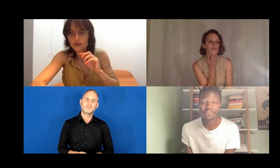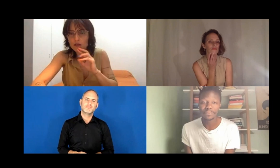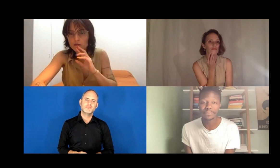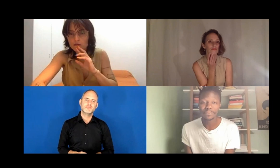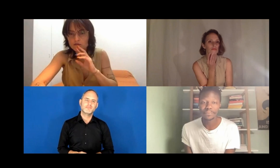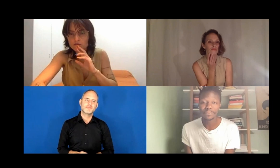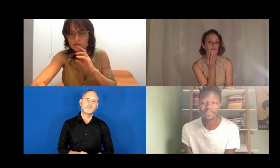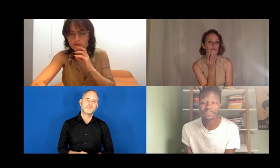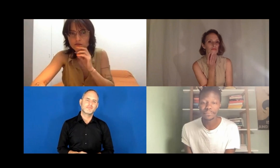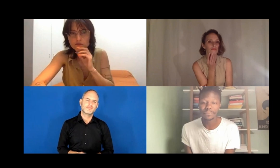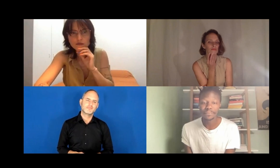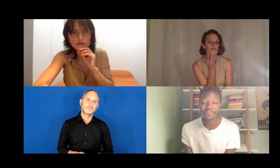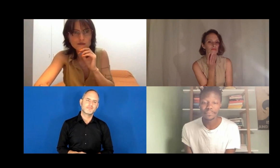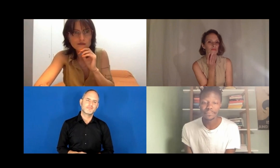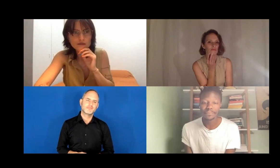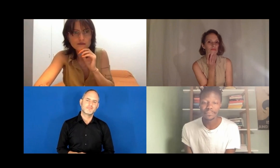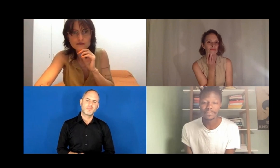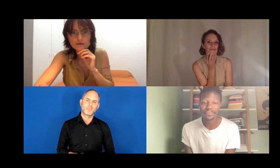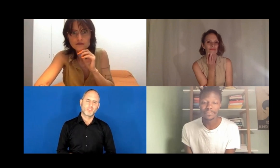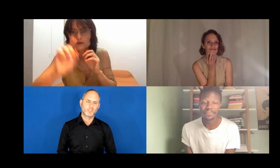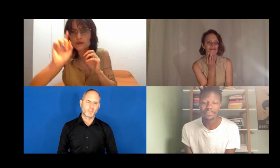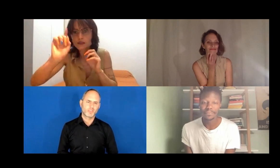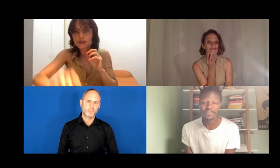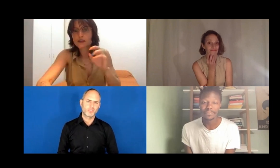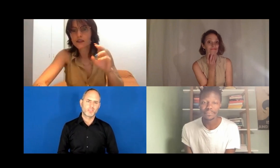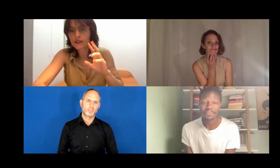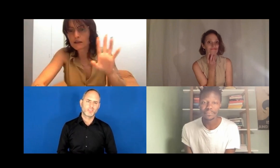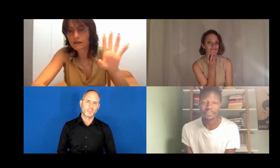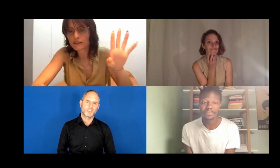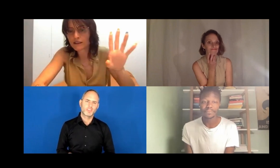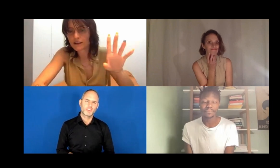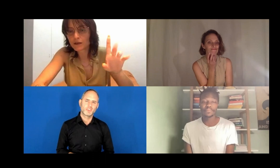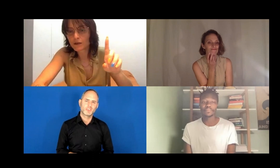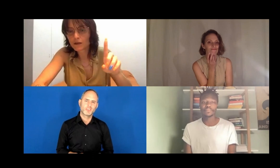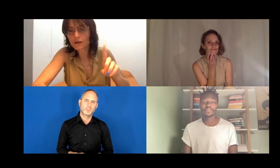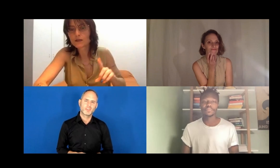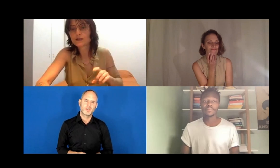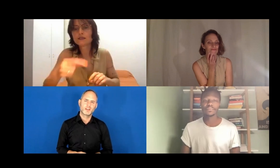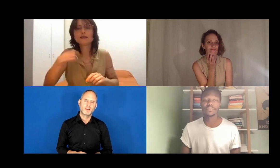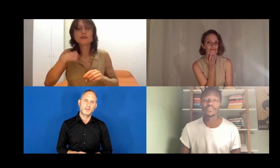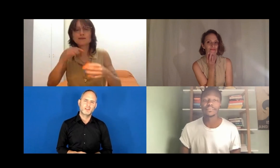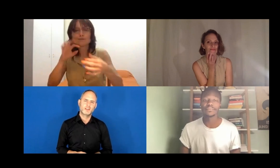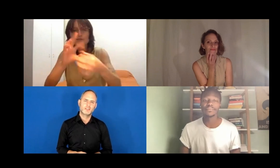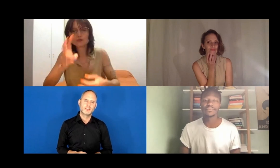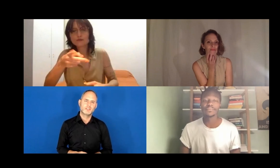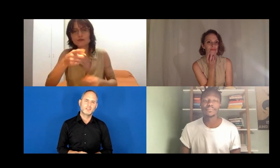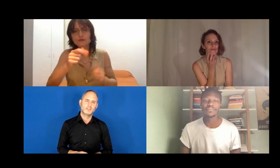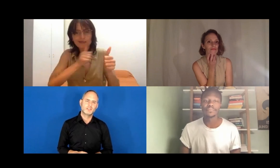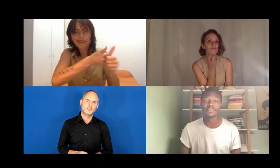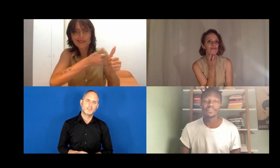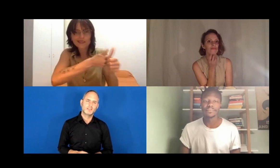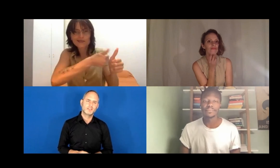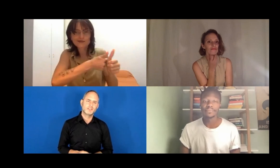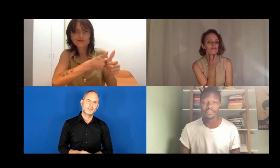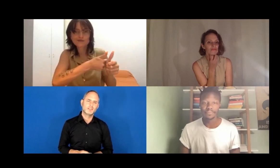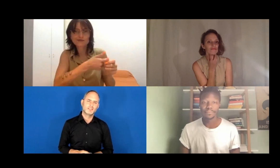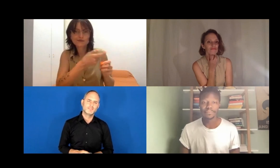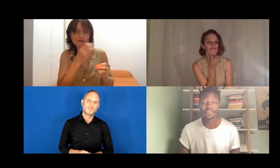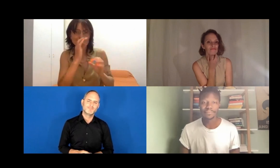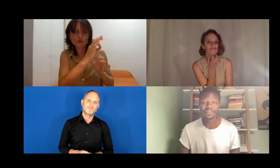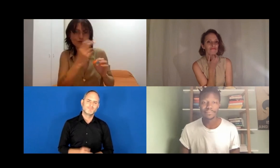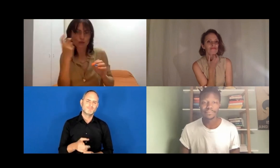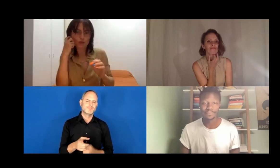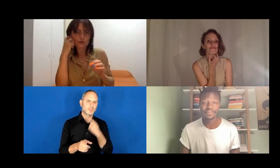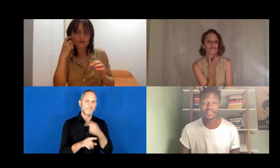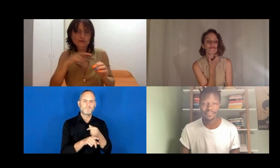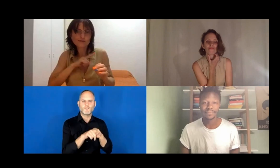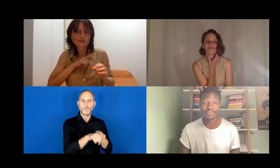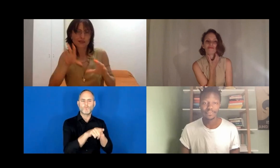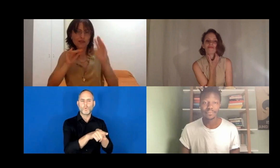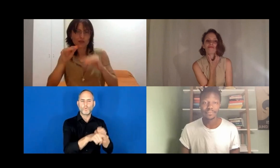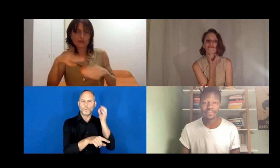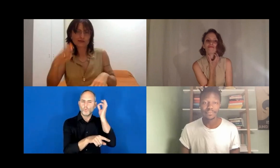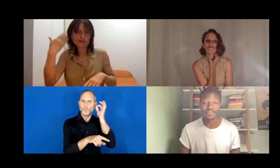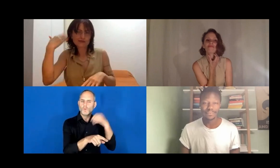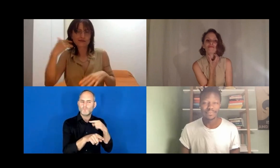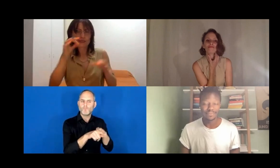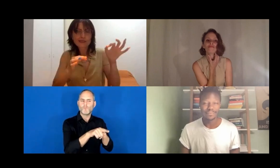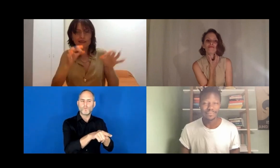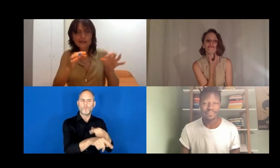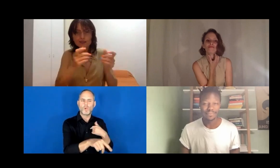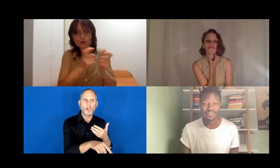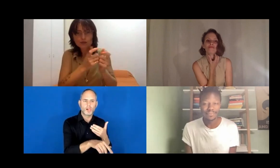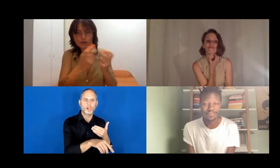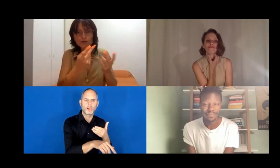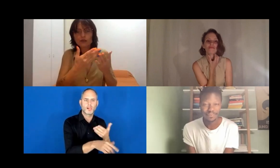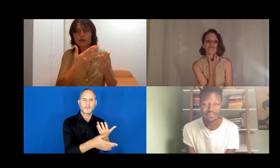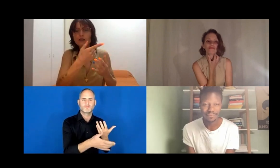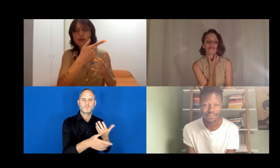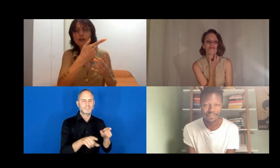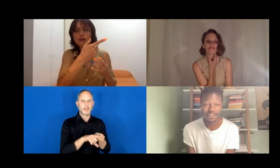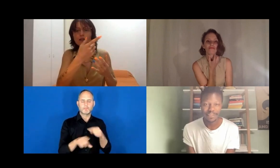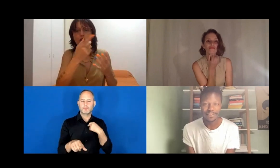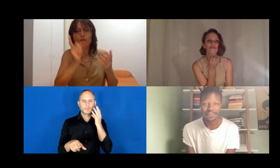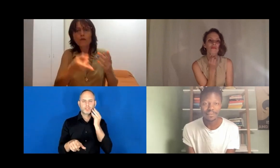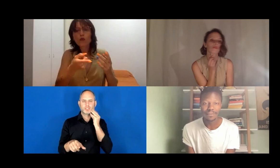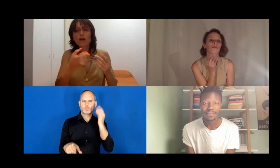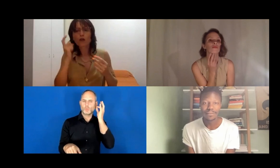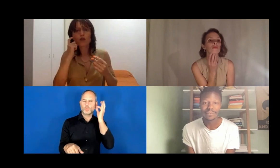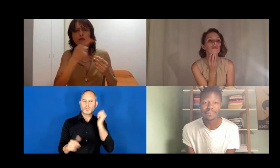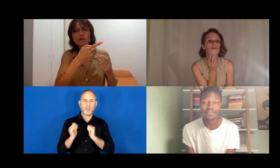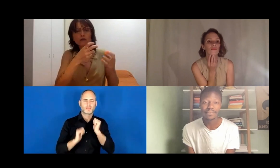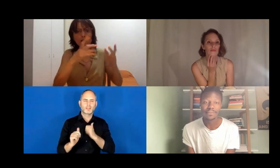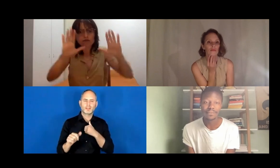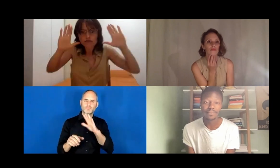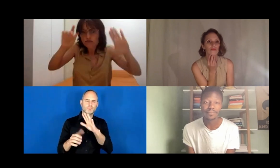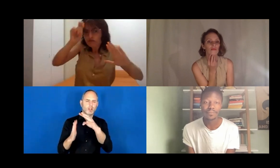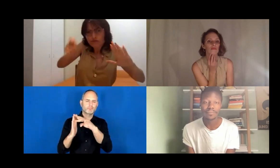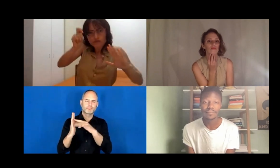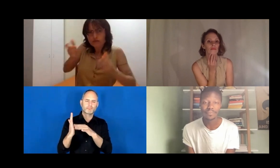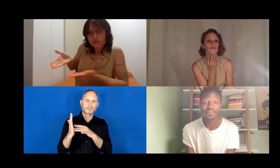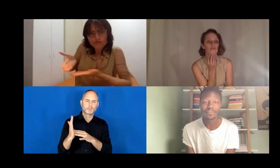Rita Mazza: Just a minute. Yes, I have been talking about being close to the hearing script.